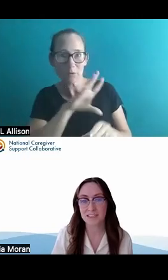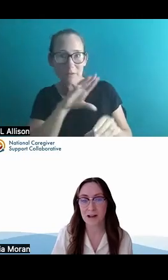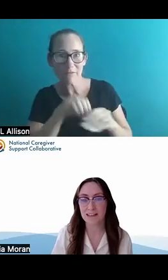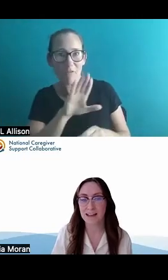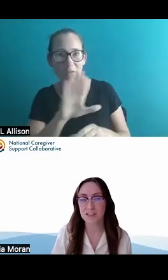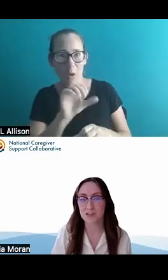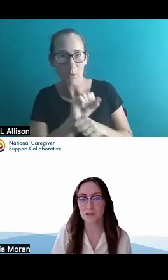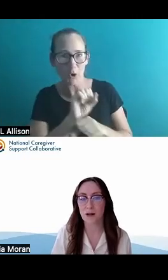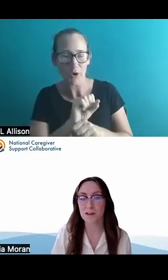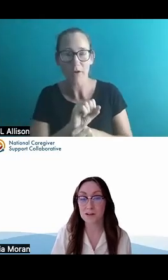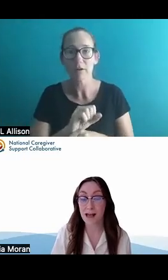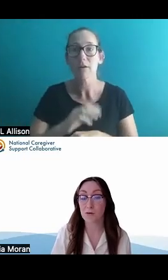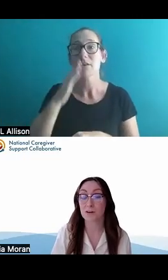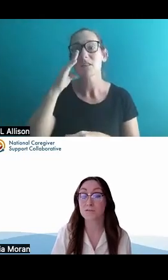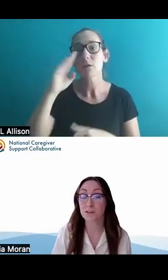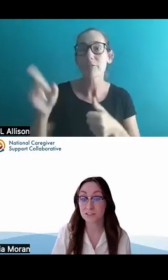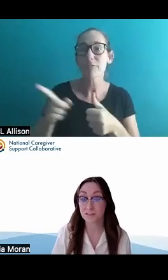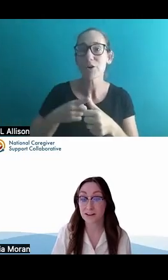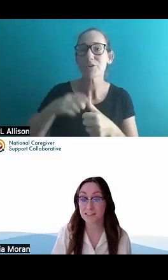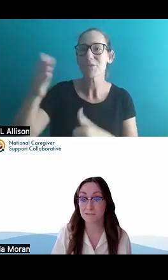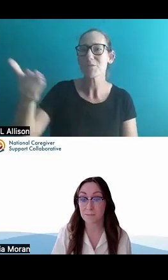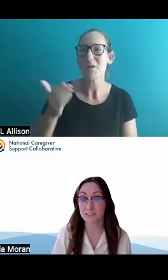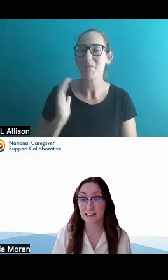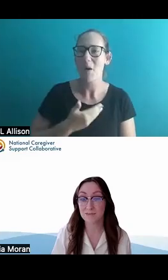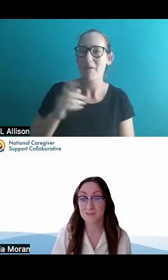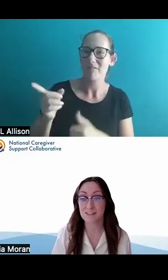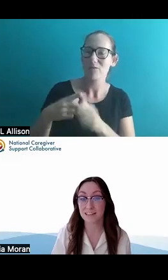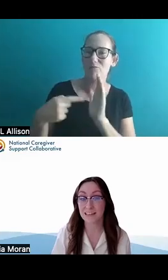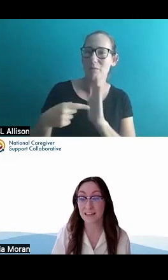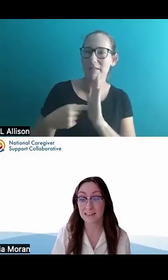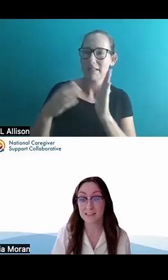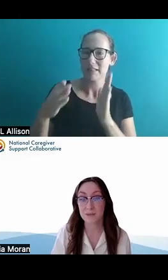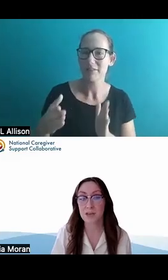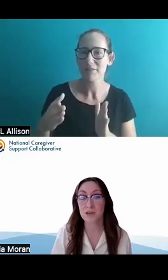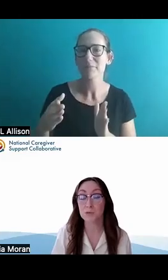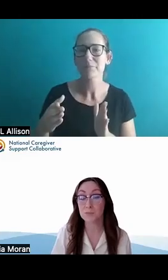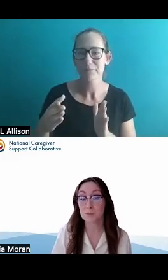So I'd like to welcome our first grantee representative, Sheree Keitt, who will be